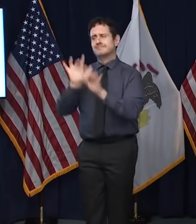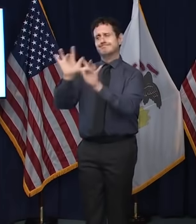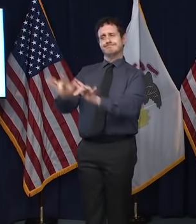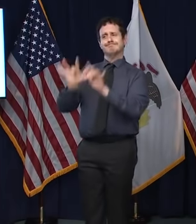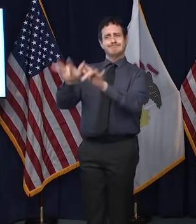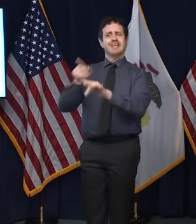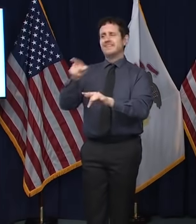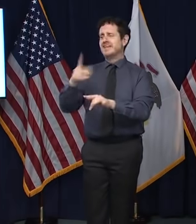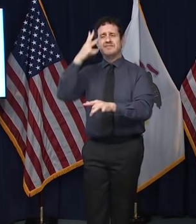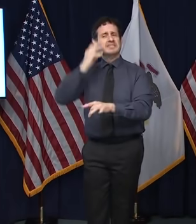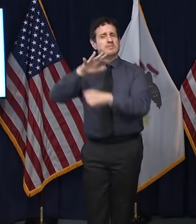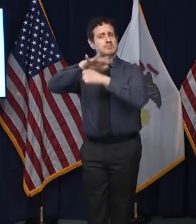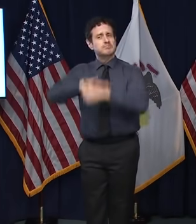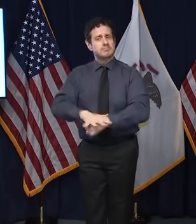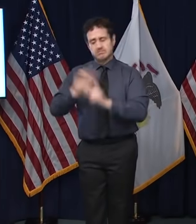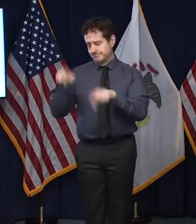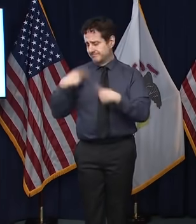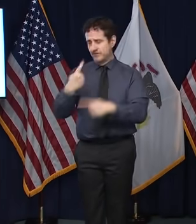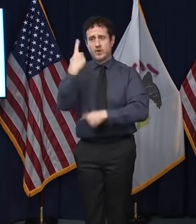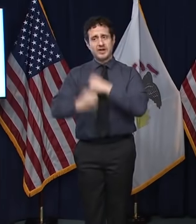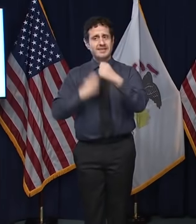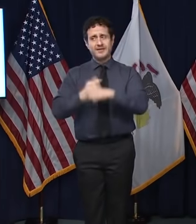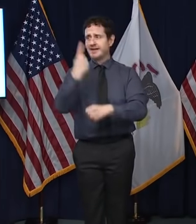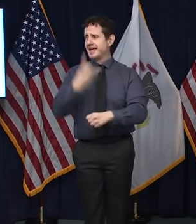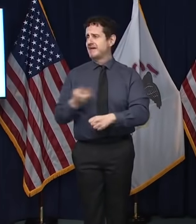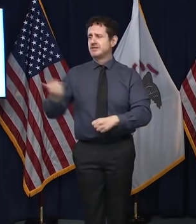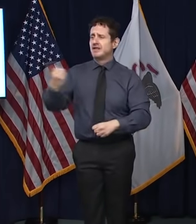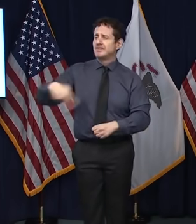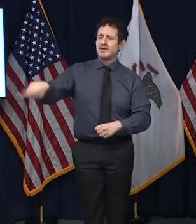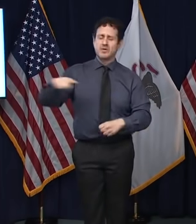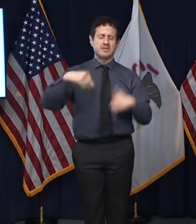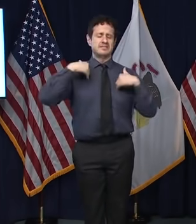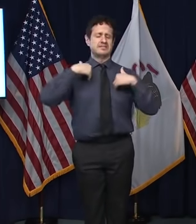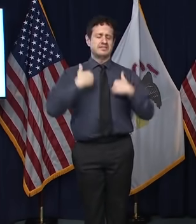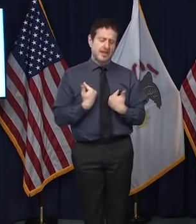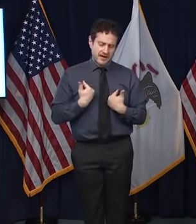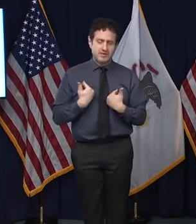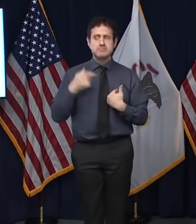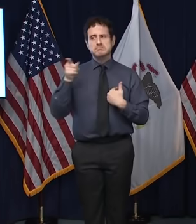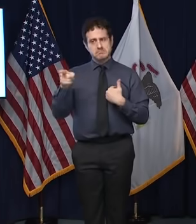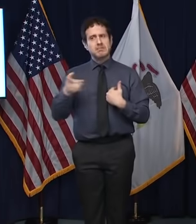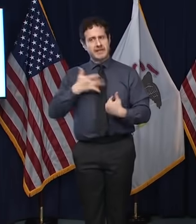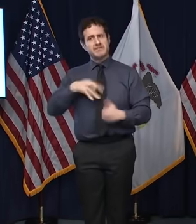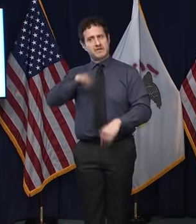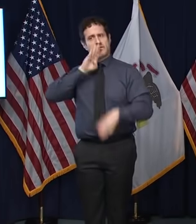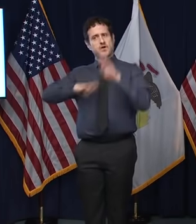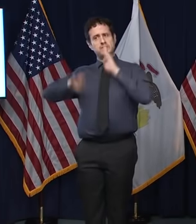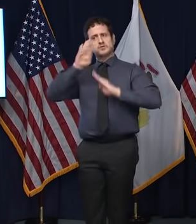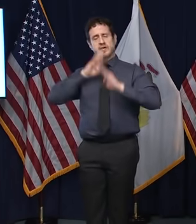in this stressful work